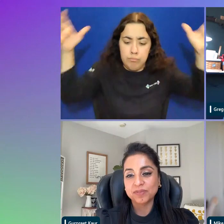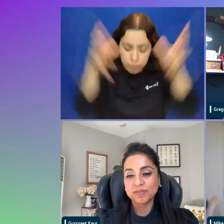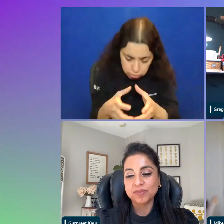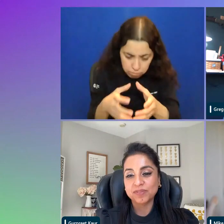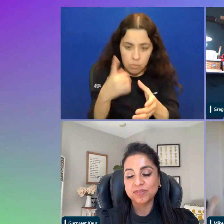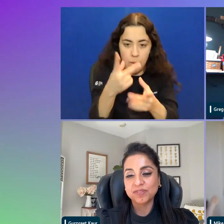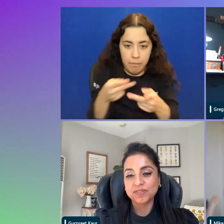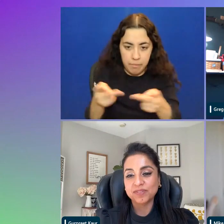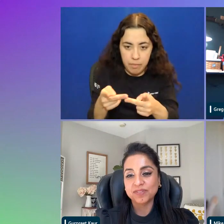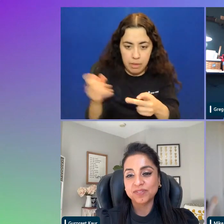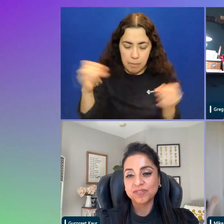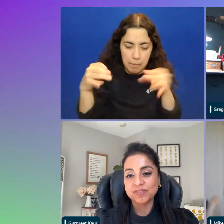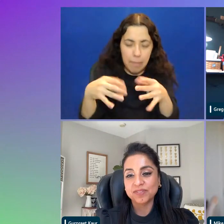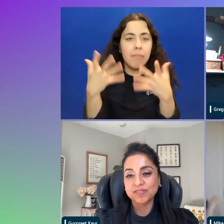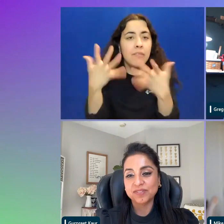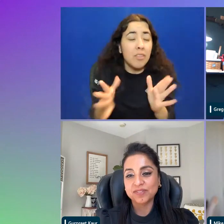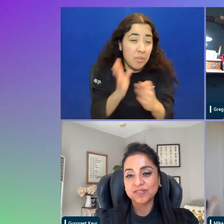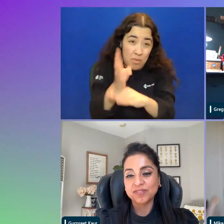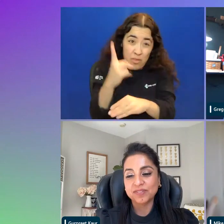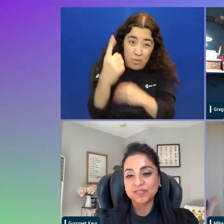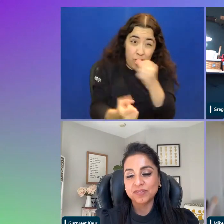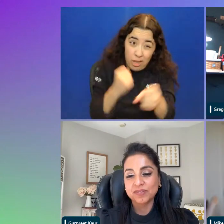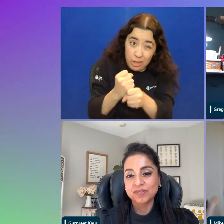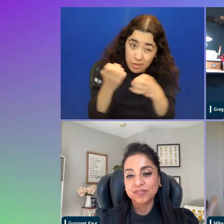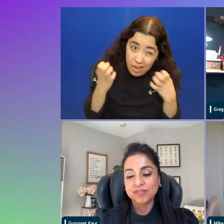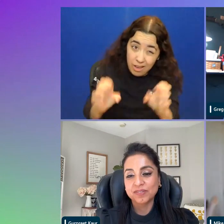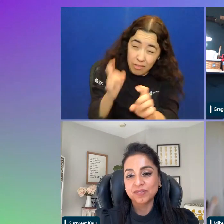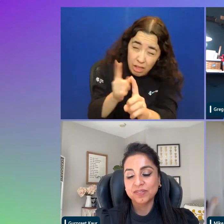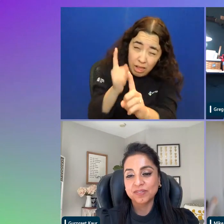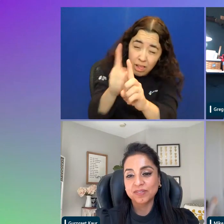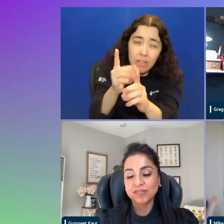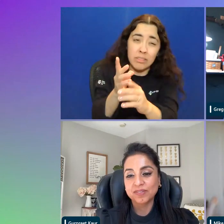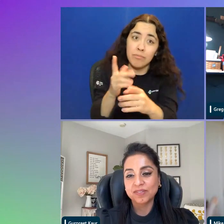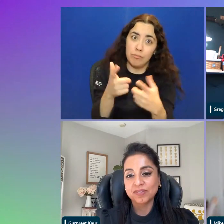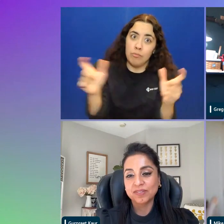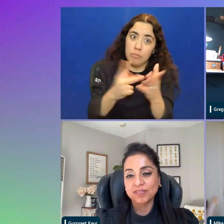we did. And it took more than a year of effort because it's a large kind of project. And once that happened, the culture